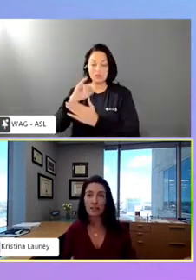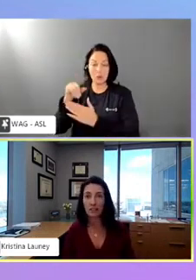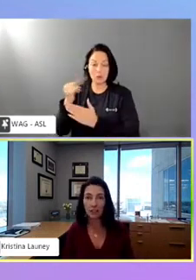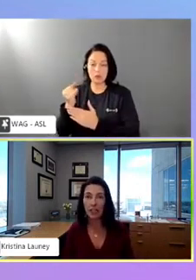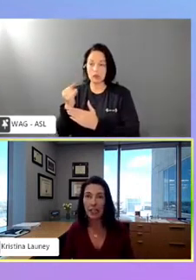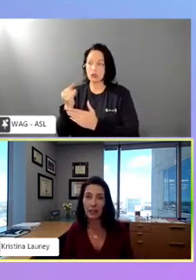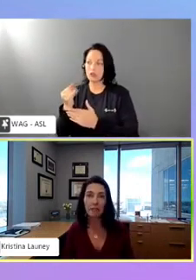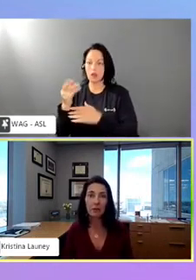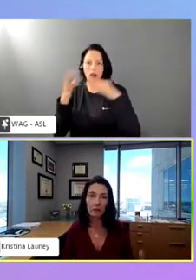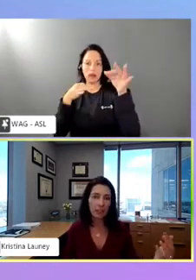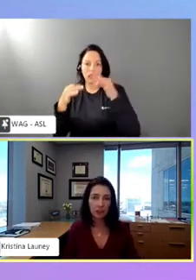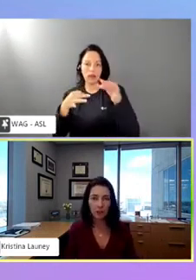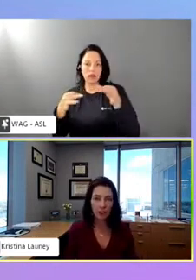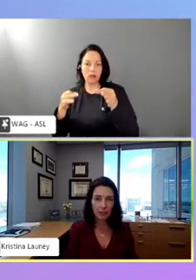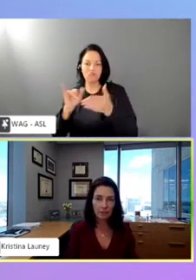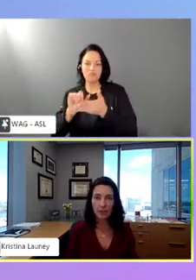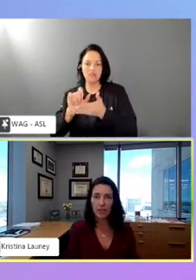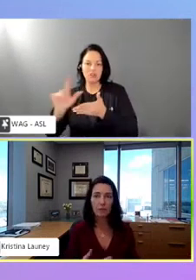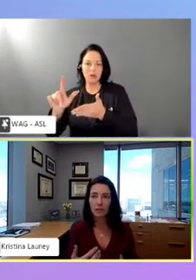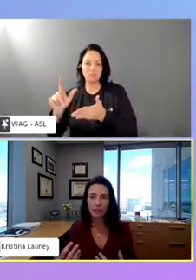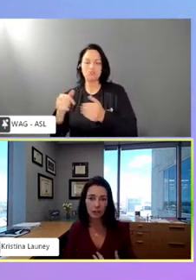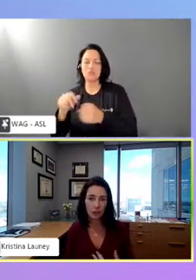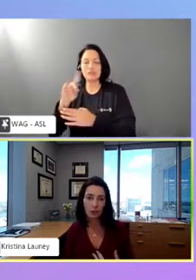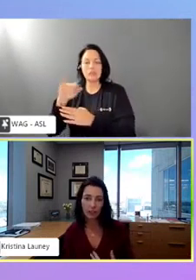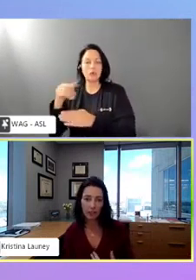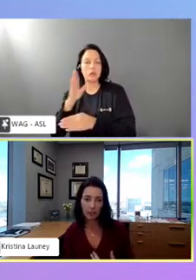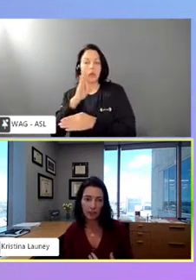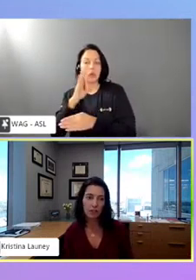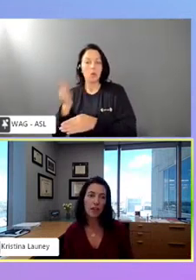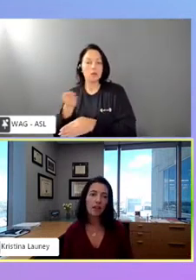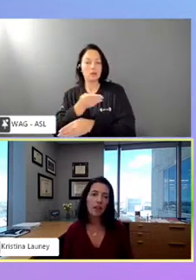DOJ had put out before. Money thought that the OJ issued